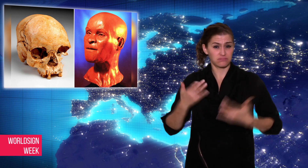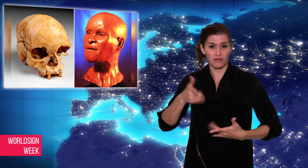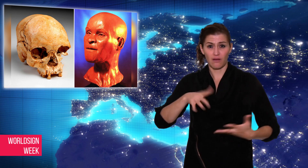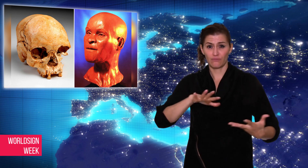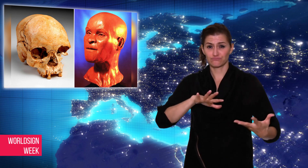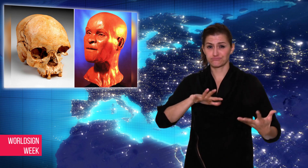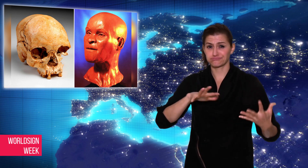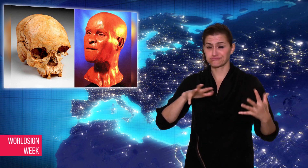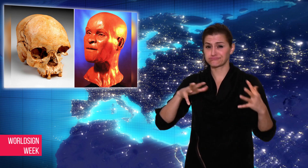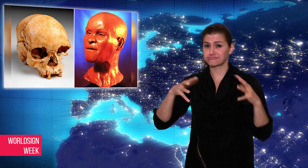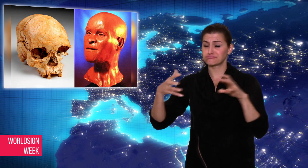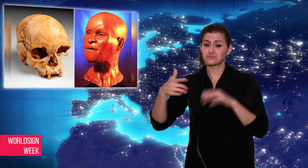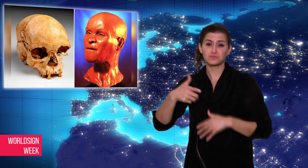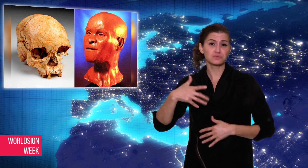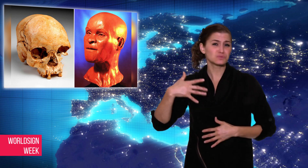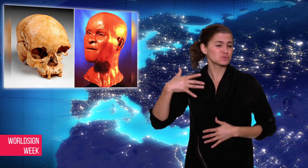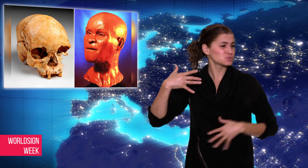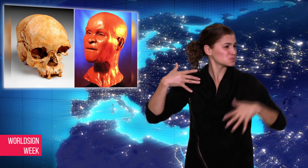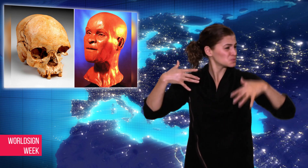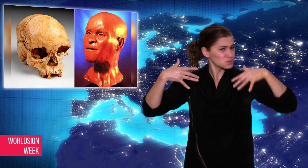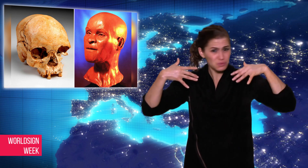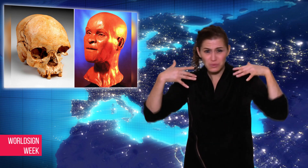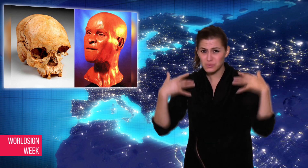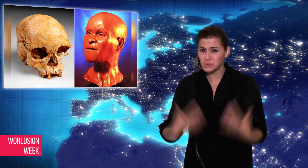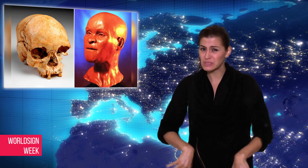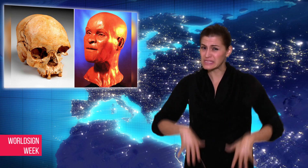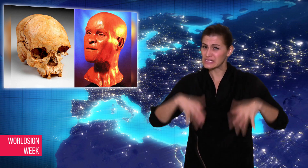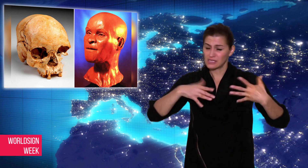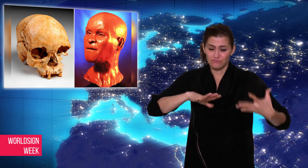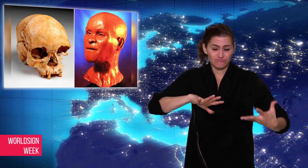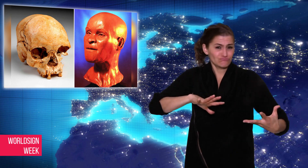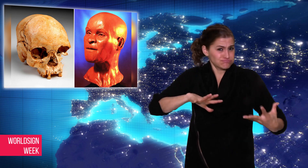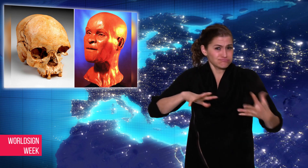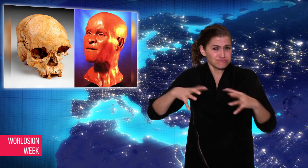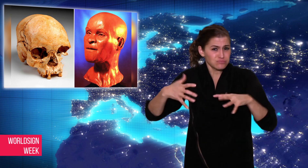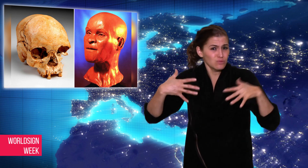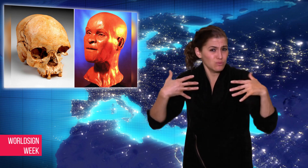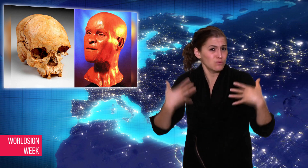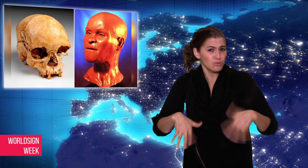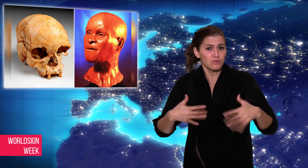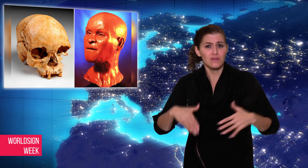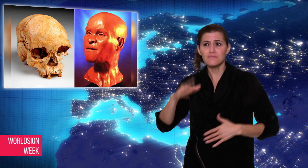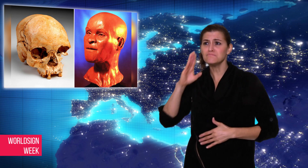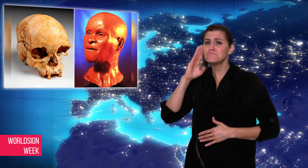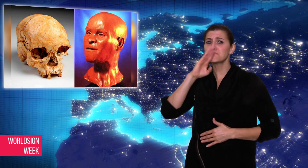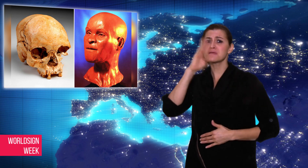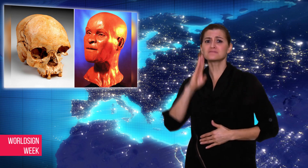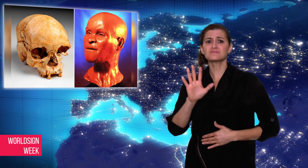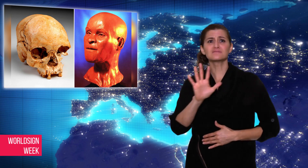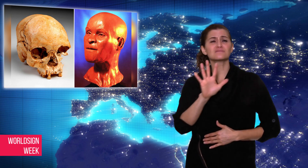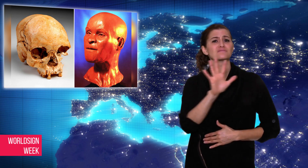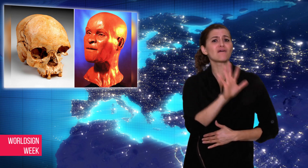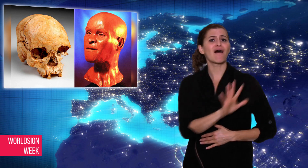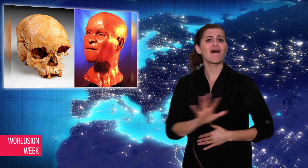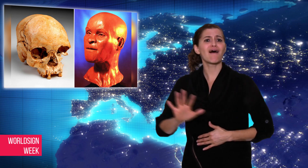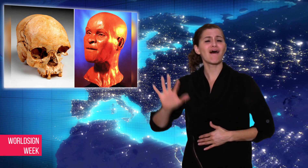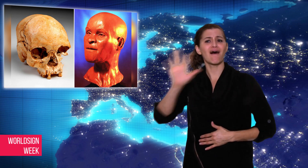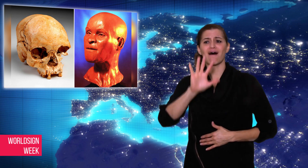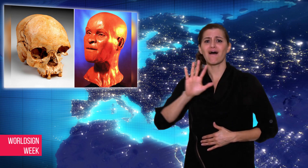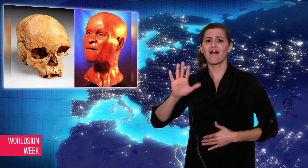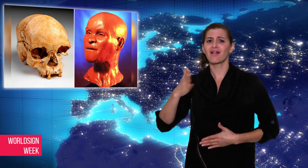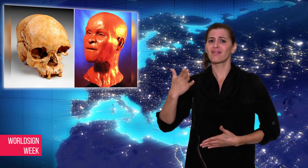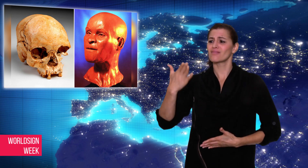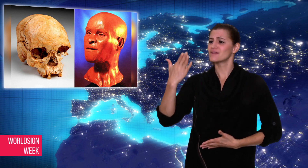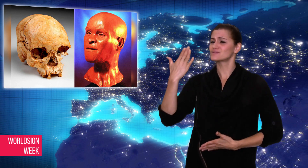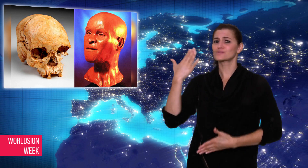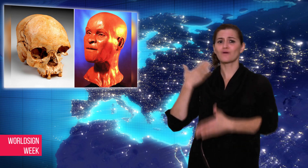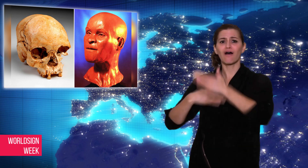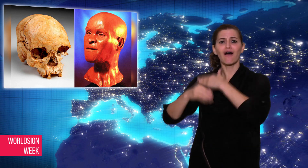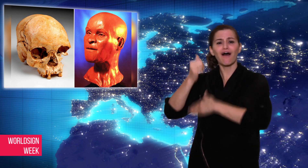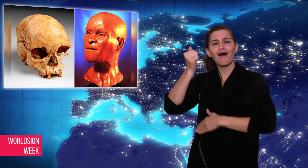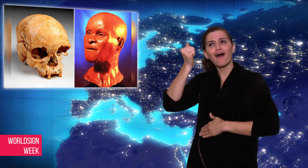said: “The size of the catastrophe is